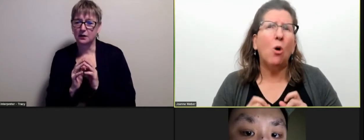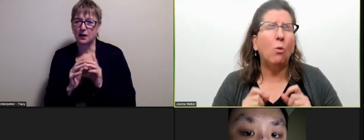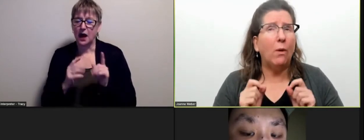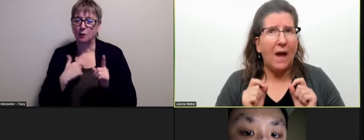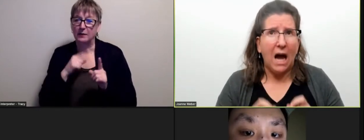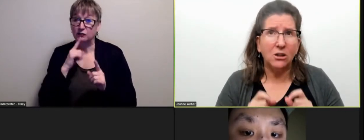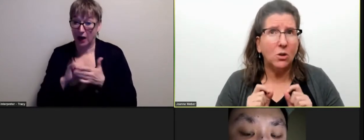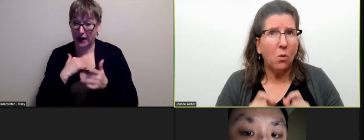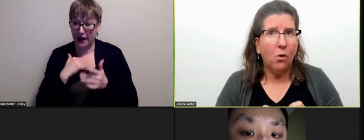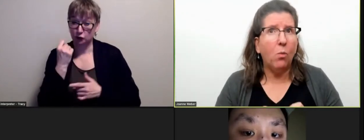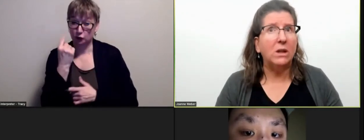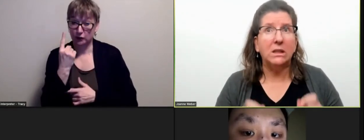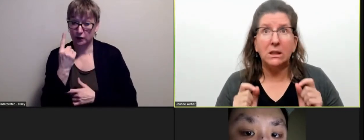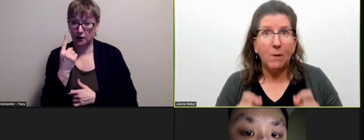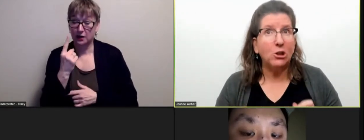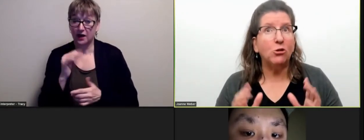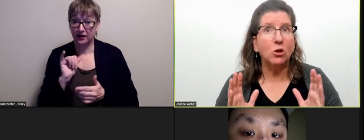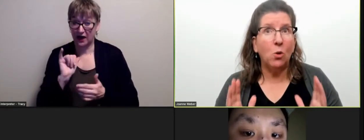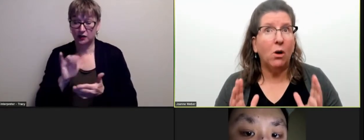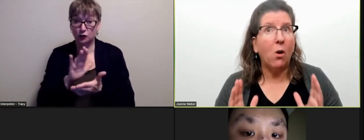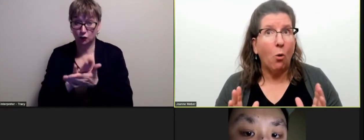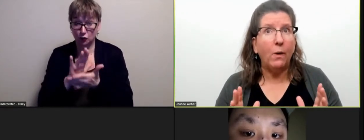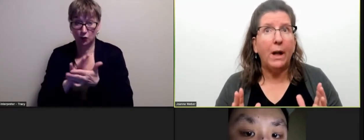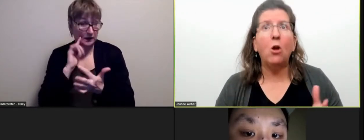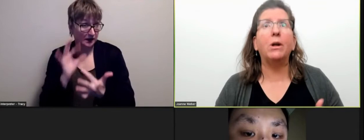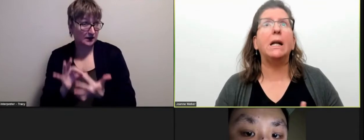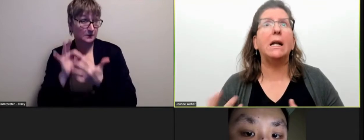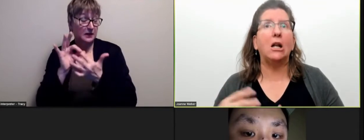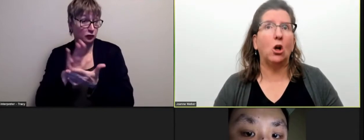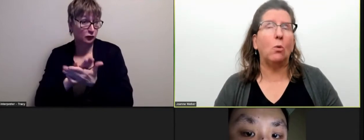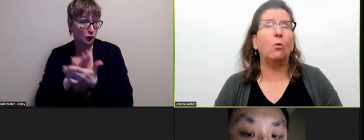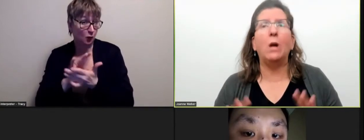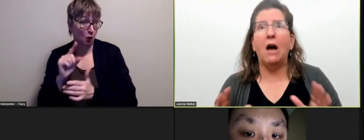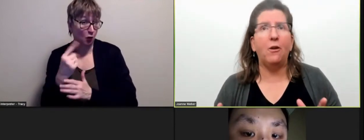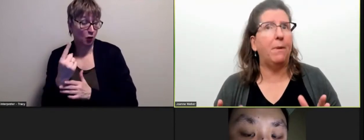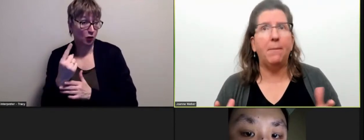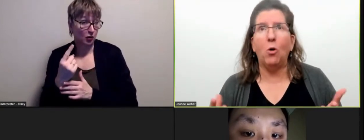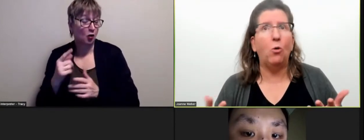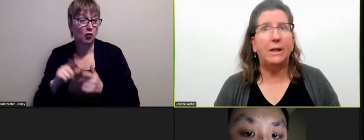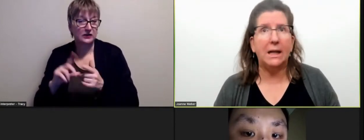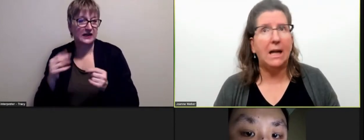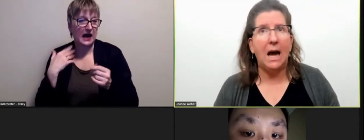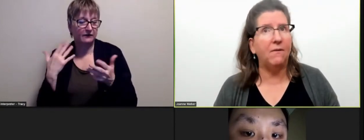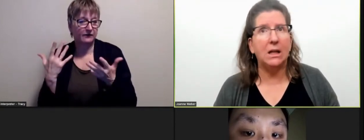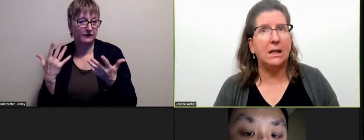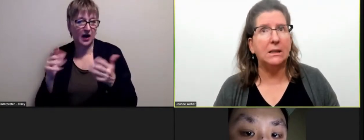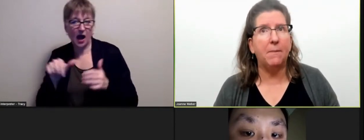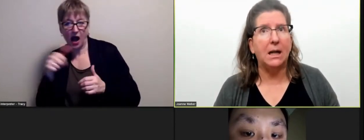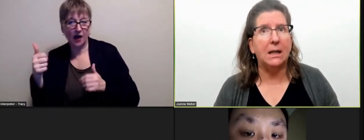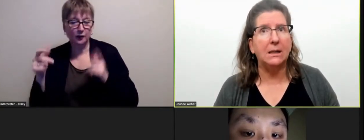So that school was a special school only or did it include other people who didn't have any disabilities?